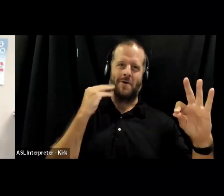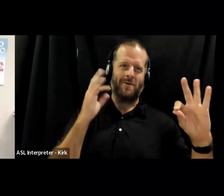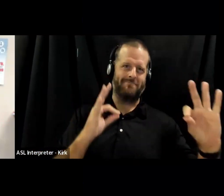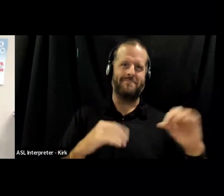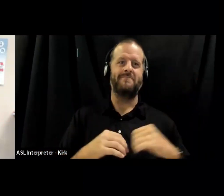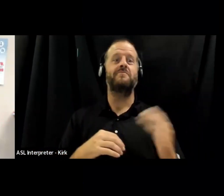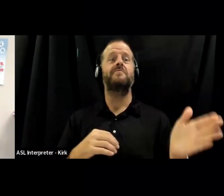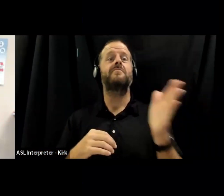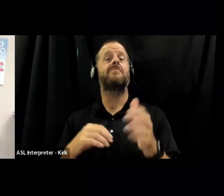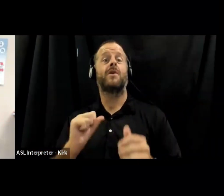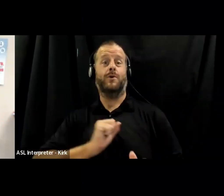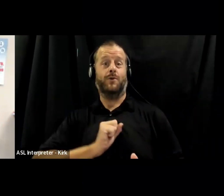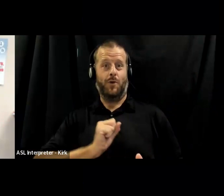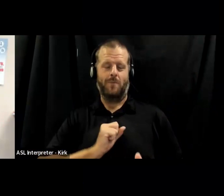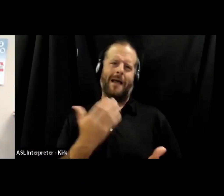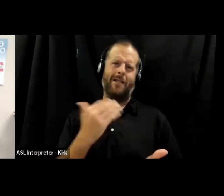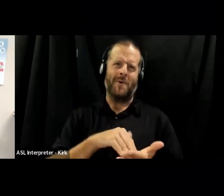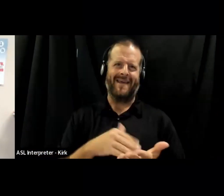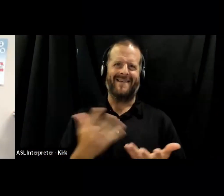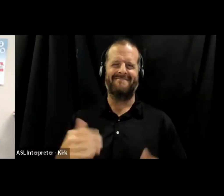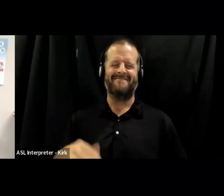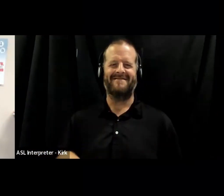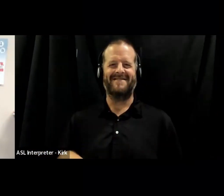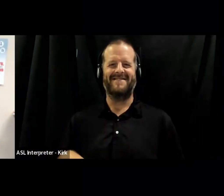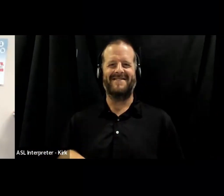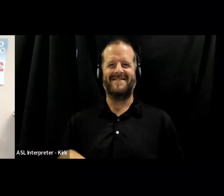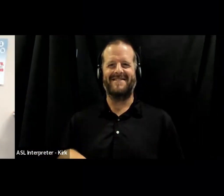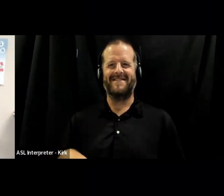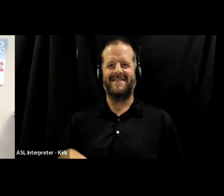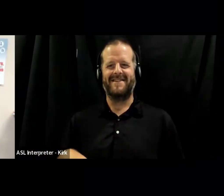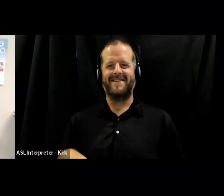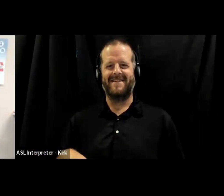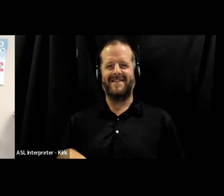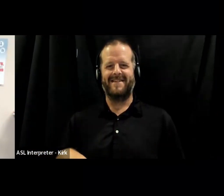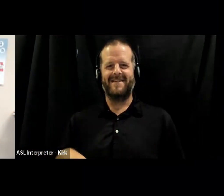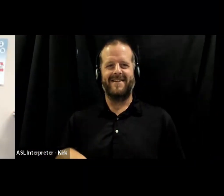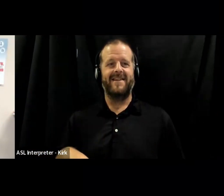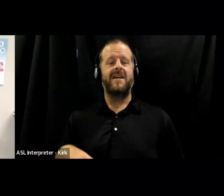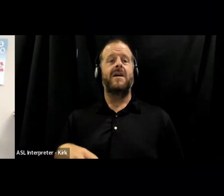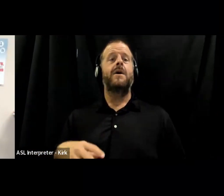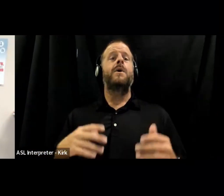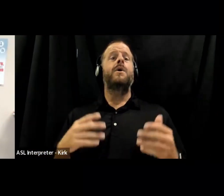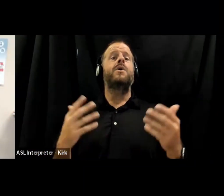So hello again. , so what I wanted to share was that our